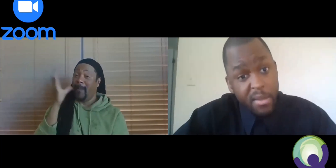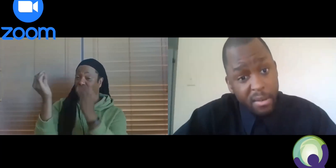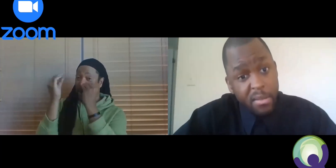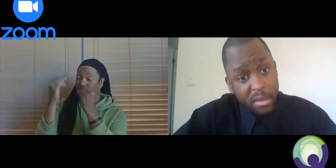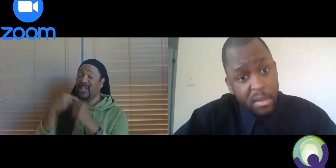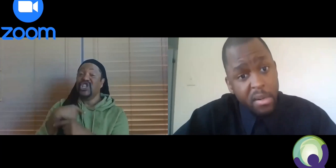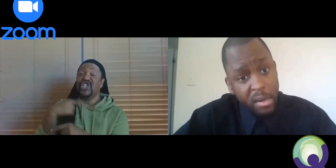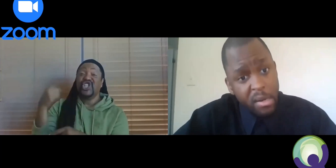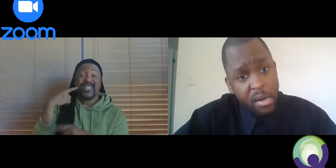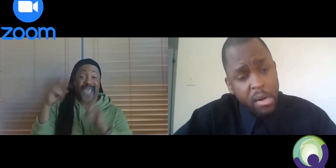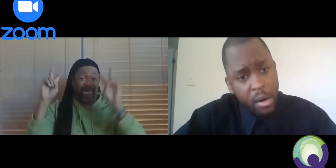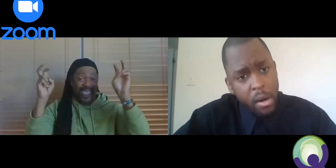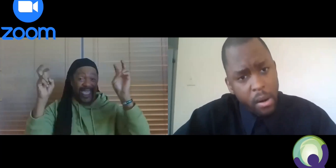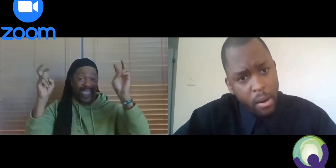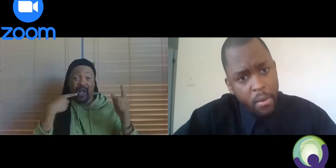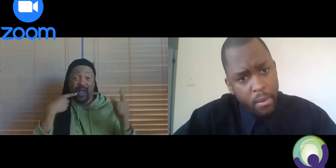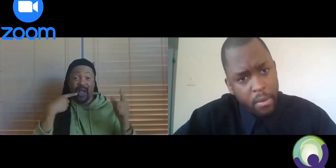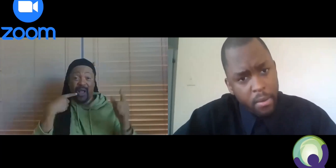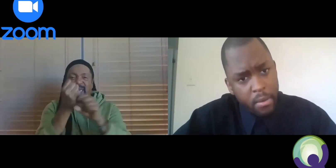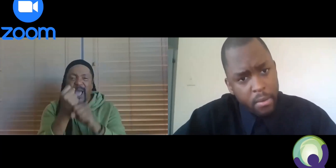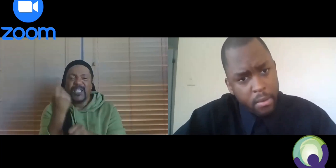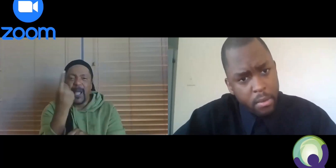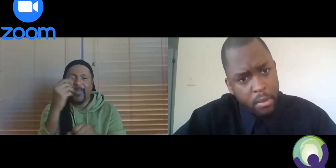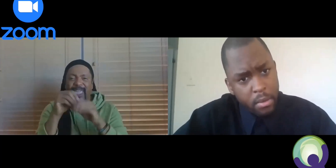Fred: Yes and my grandmother used to say